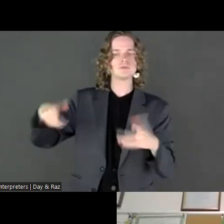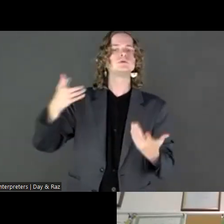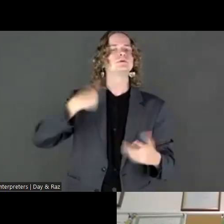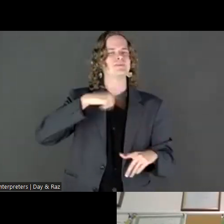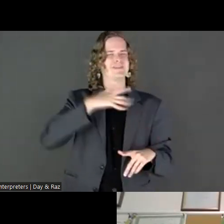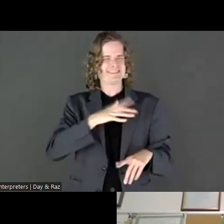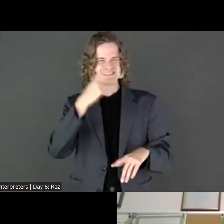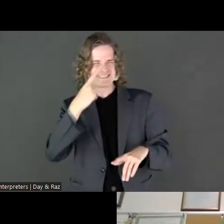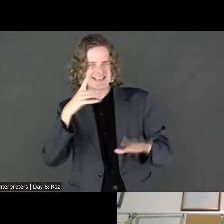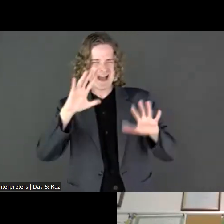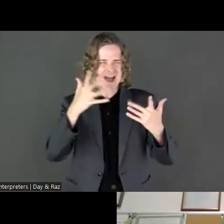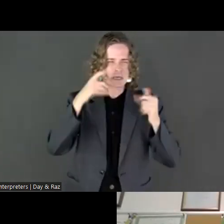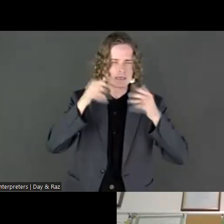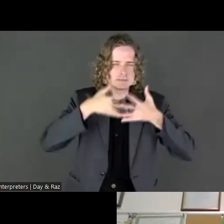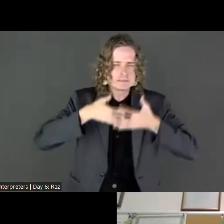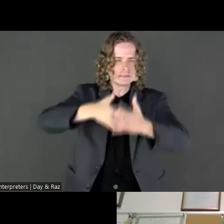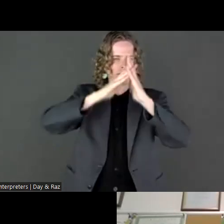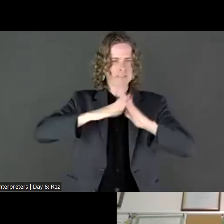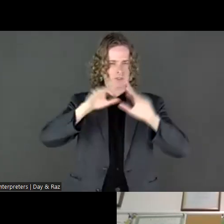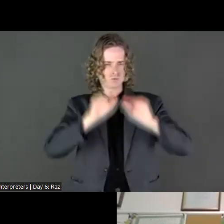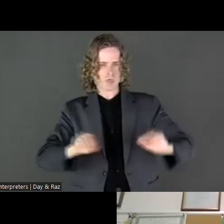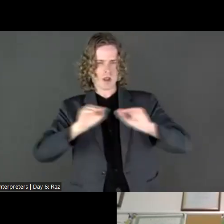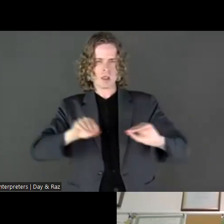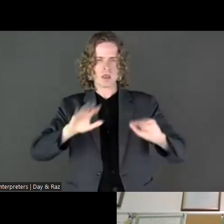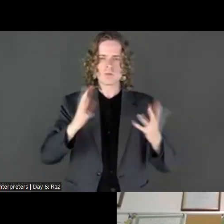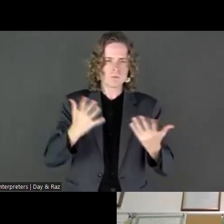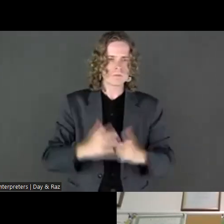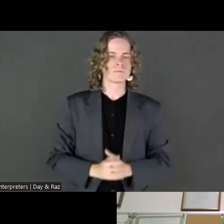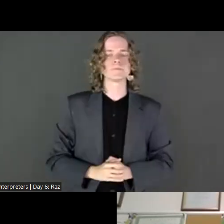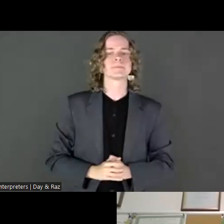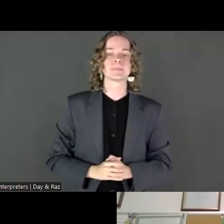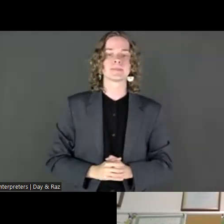for these, this capacity strengthening to happen. So, maybe can I turn to